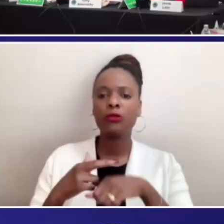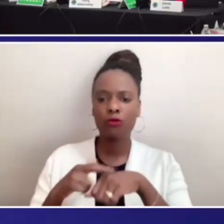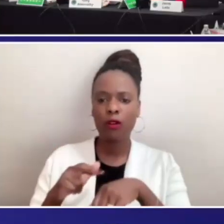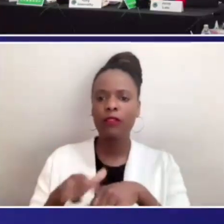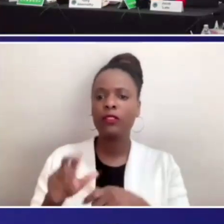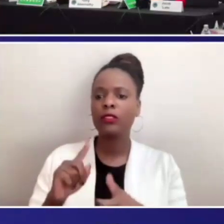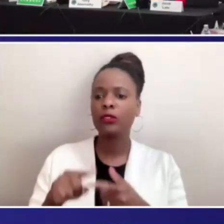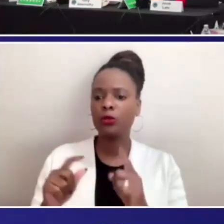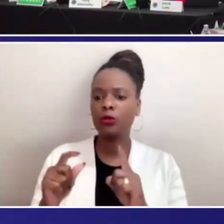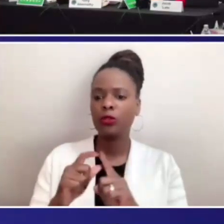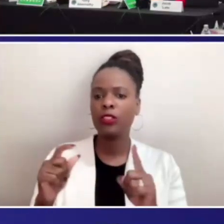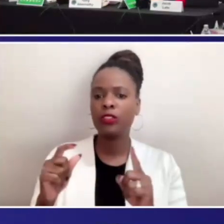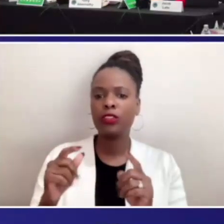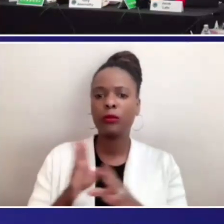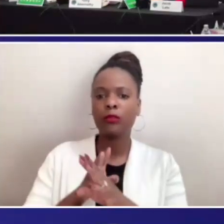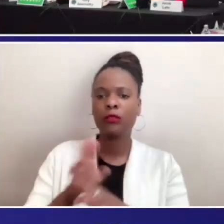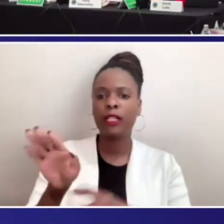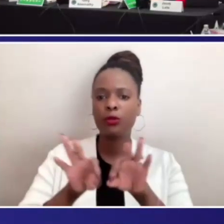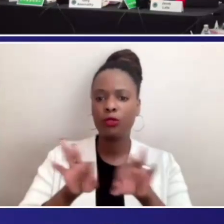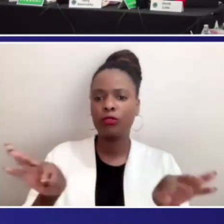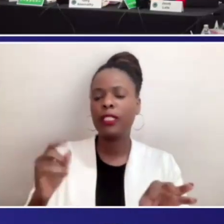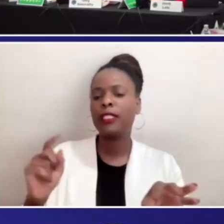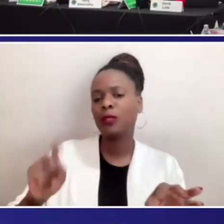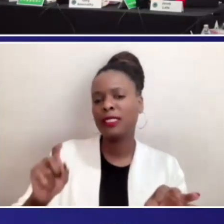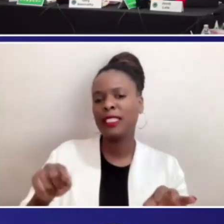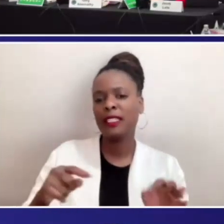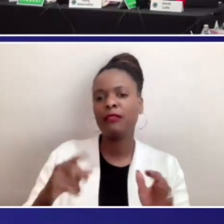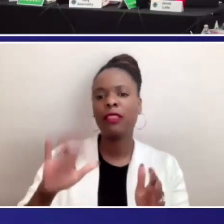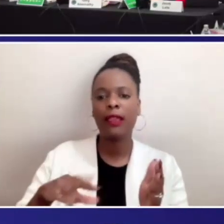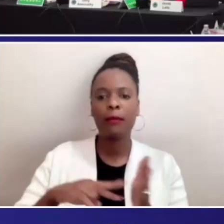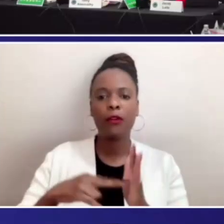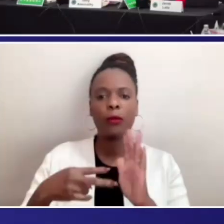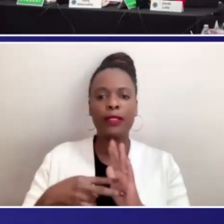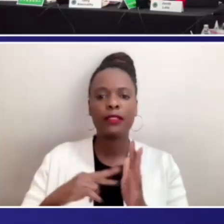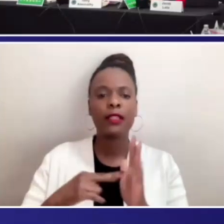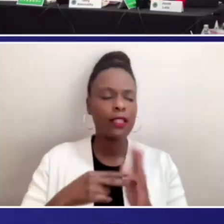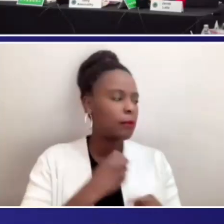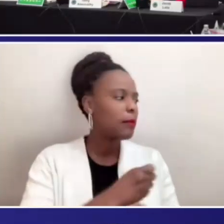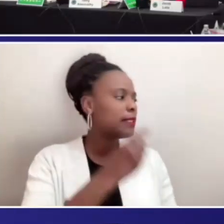professional degree, so it's needed for those purposes. Okay. Because -- that makes sense. To clarify why I asked that question is